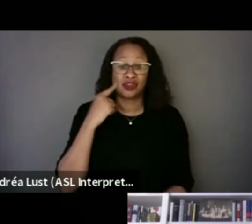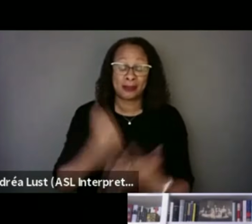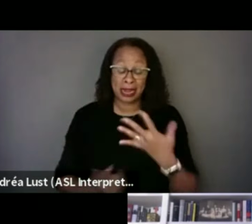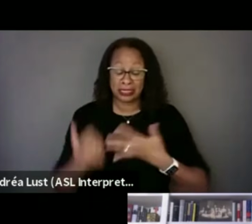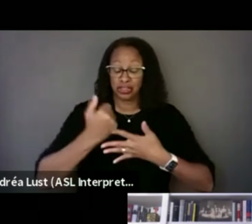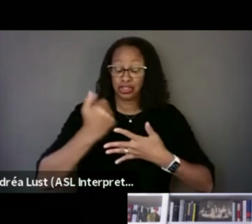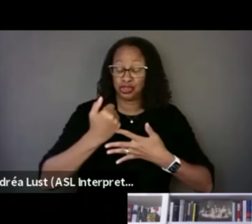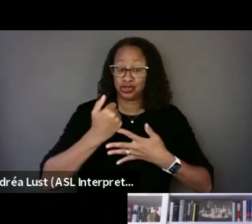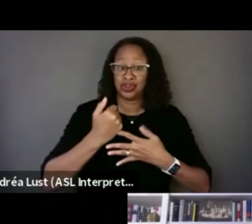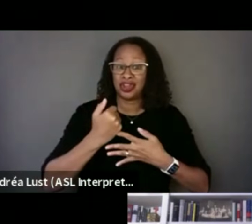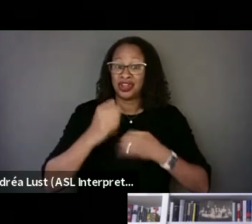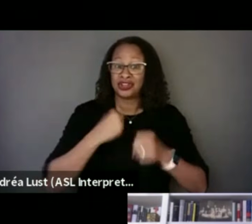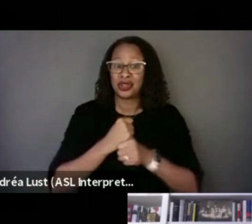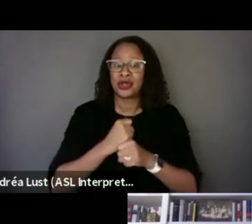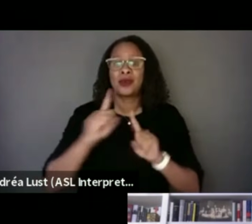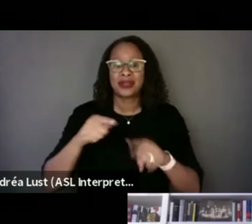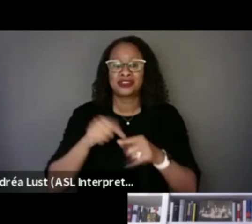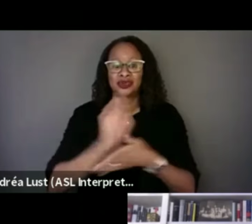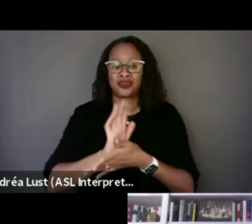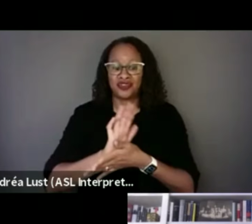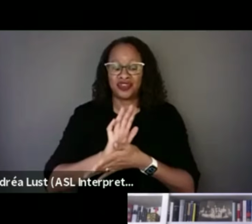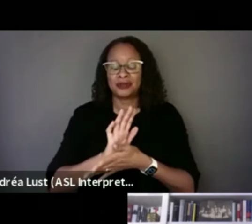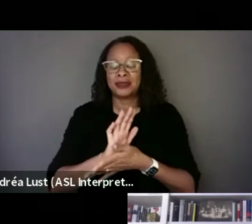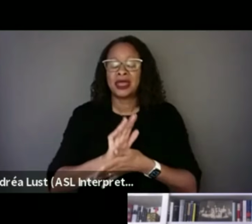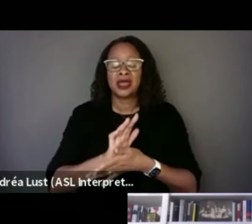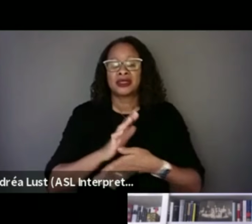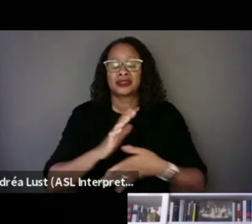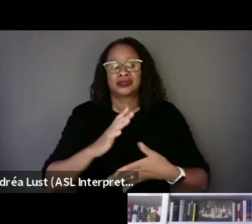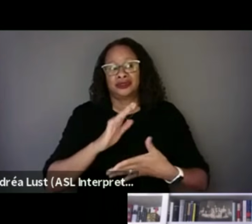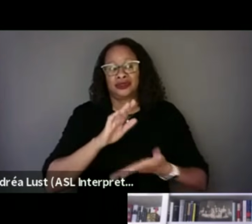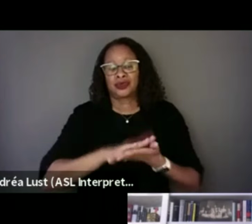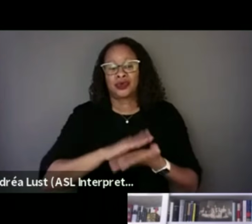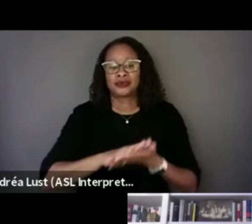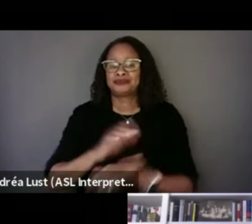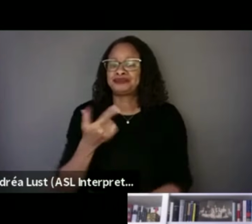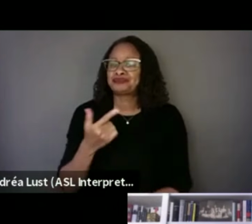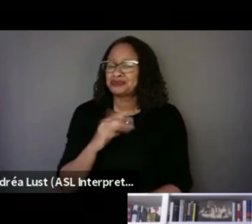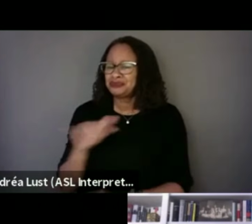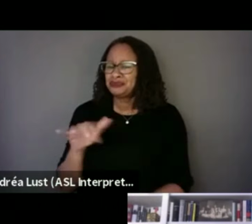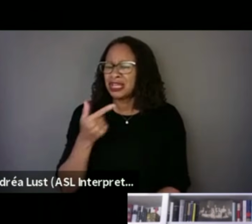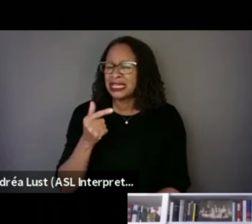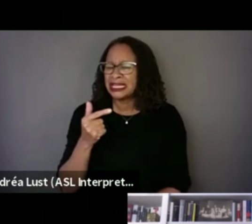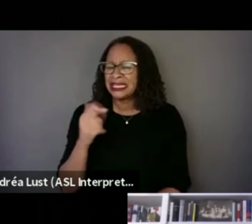I went to film school. I went to VGIK, which is the all Russian, it was the All Soviet State Institute of Cinematography,